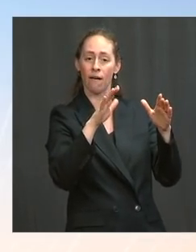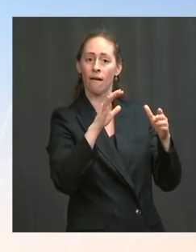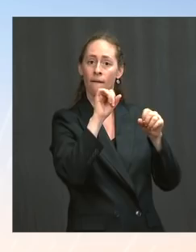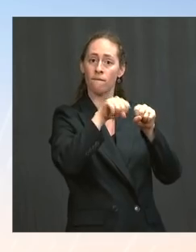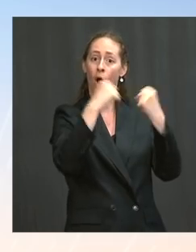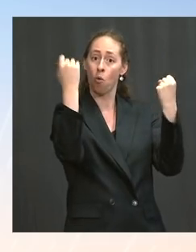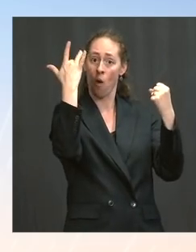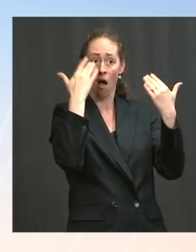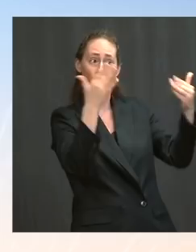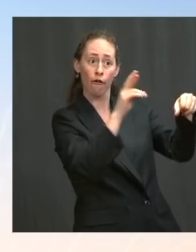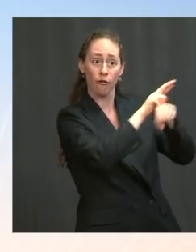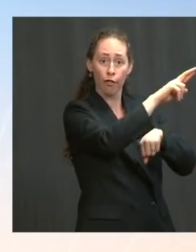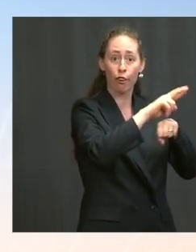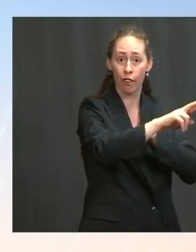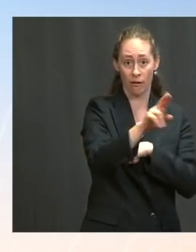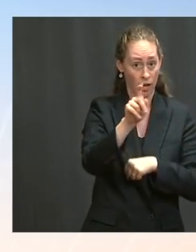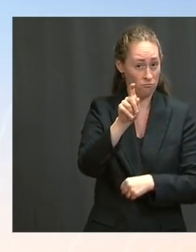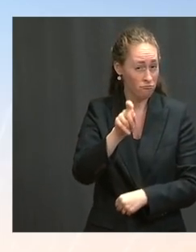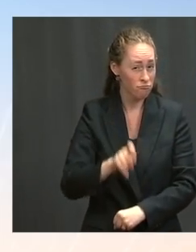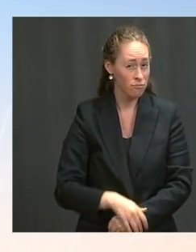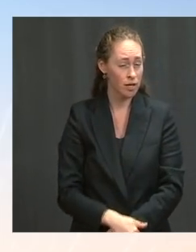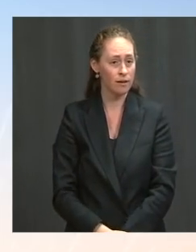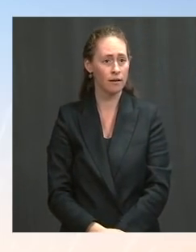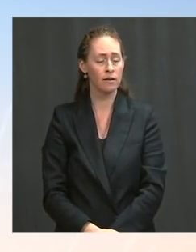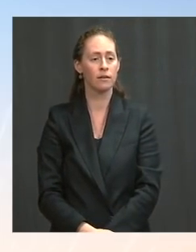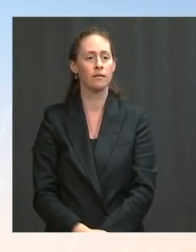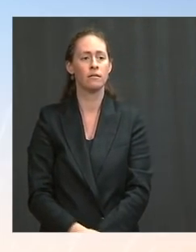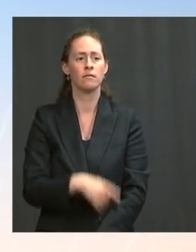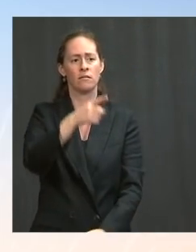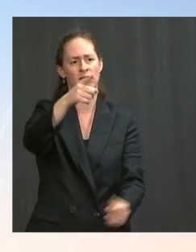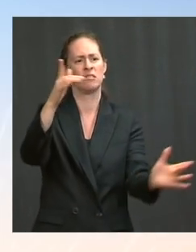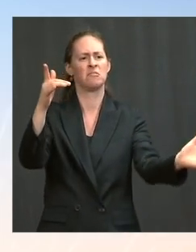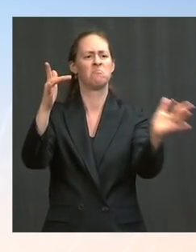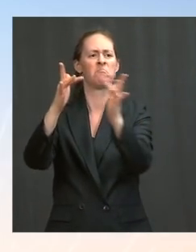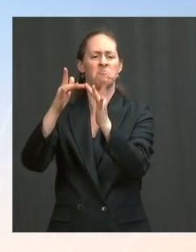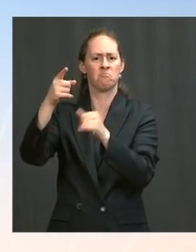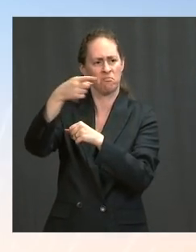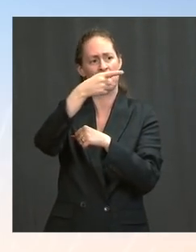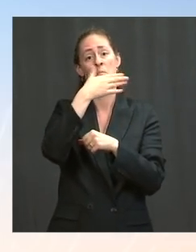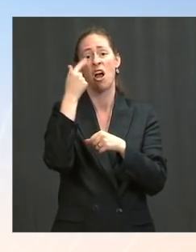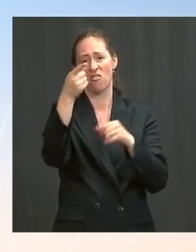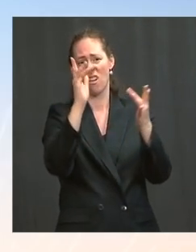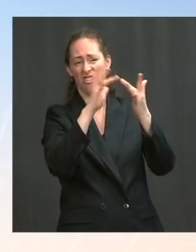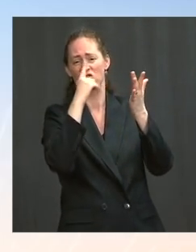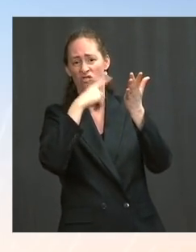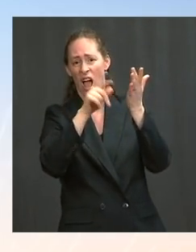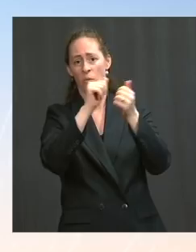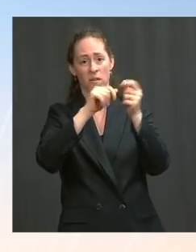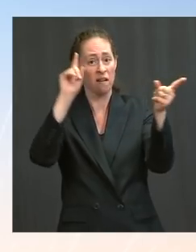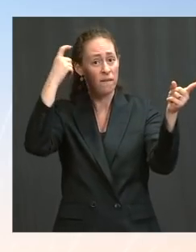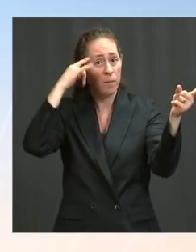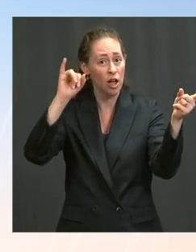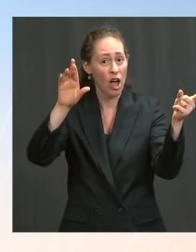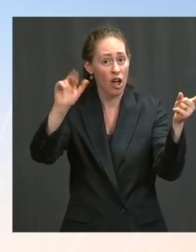Well, I would refer you to the government of Iraq on that specific question, but I will say that the Prime Minister is a partner.